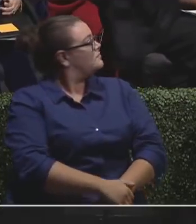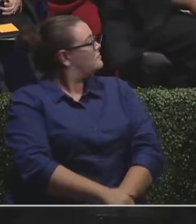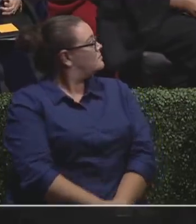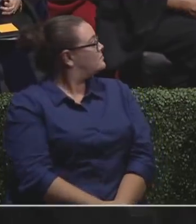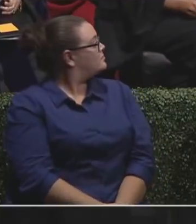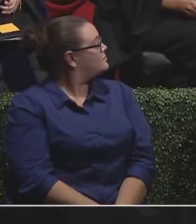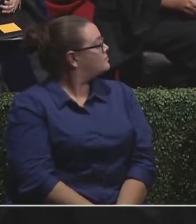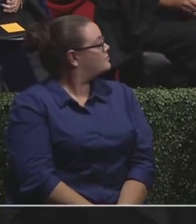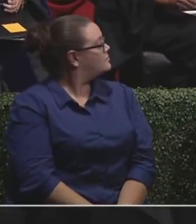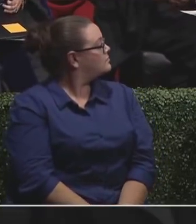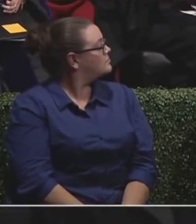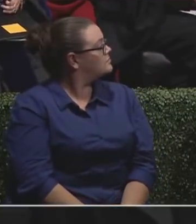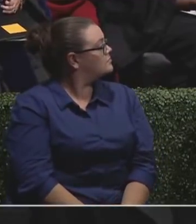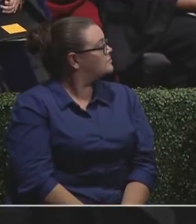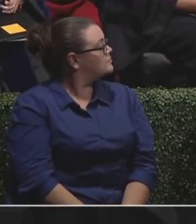FACULTY WHO TAUGHT THEM.